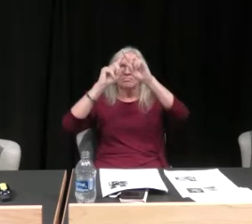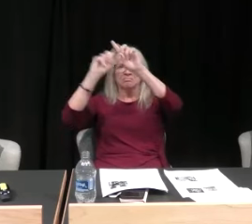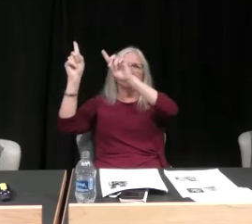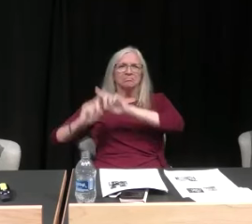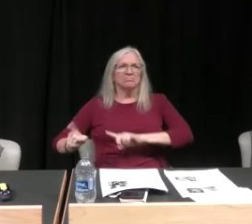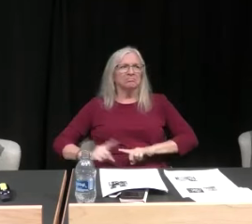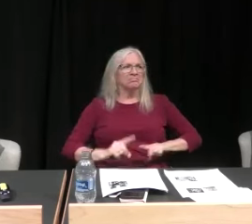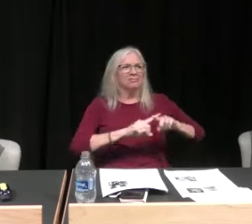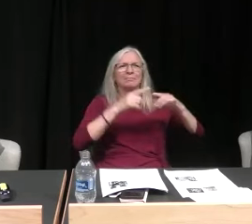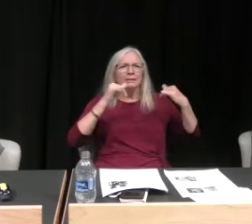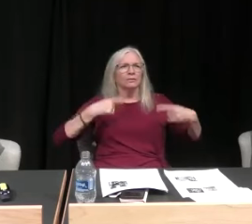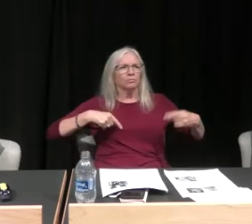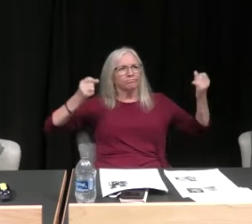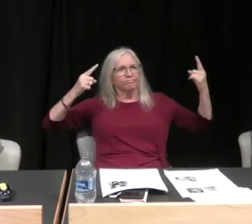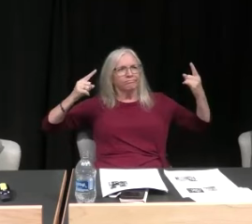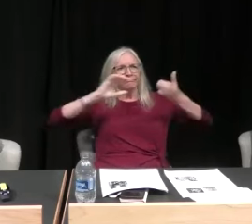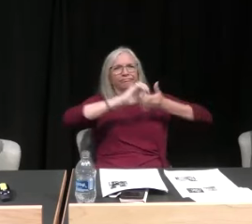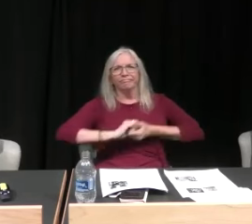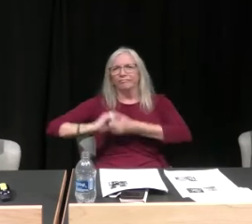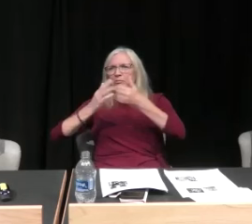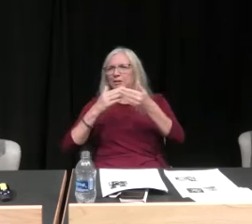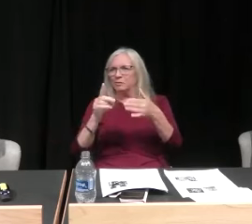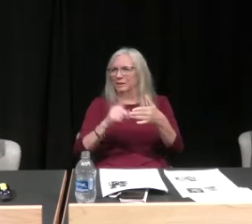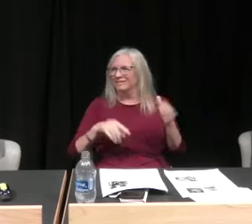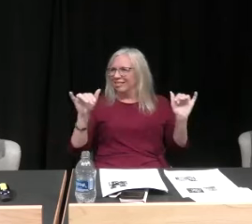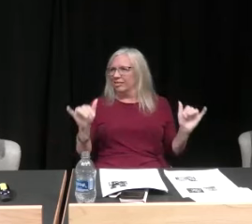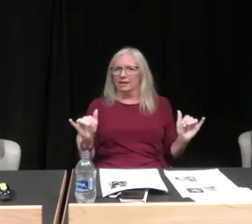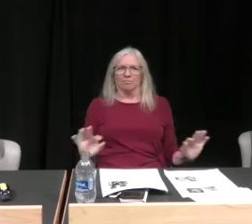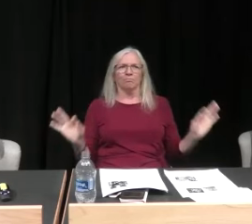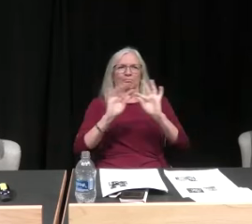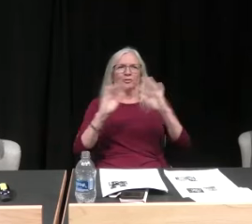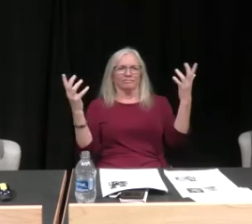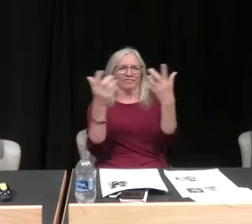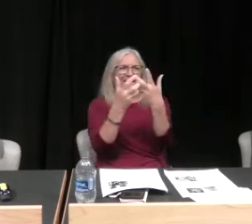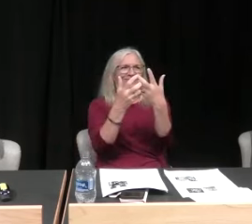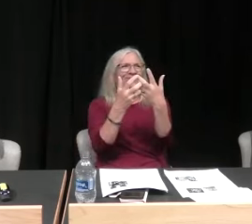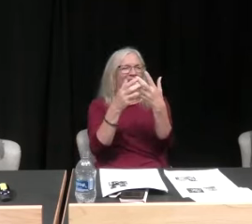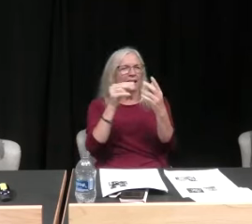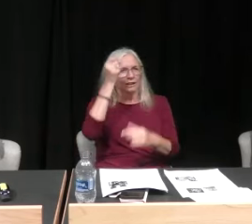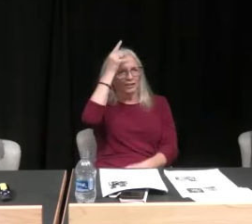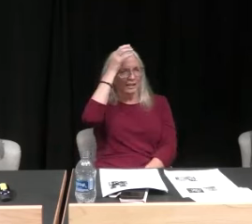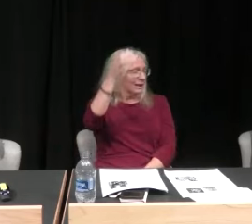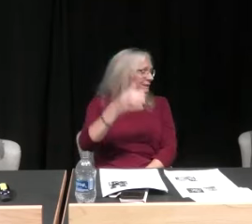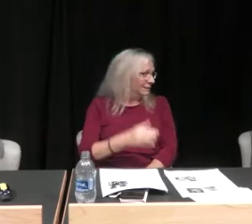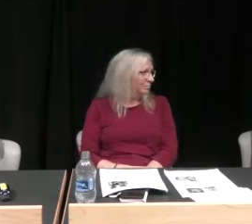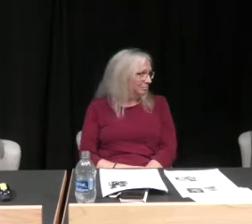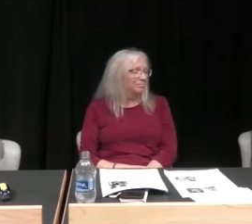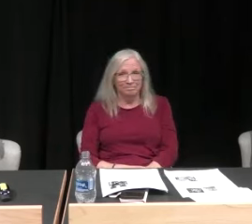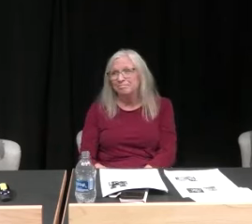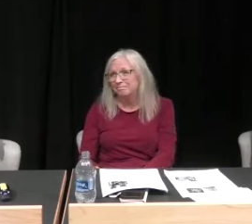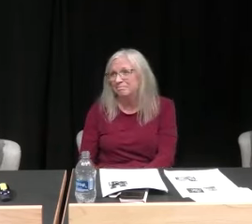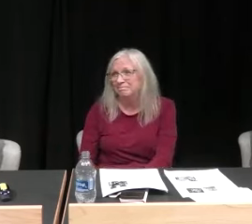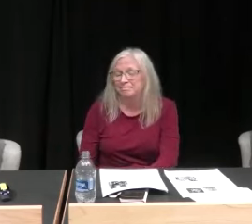like you might say soda in one part of the country or pop in another country well you can still work